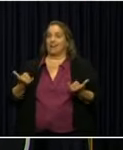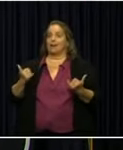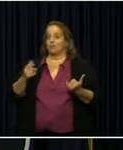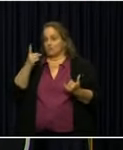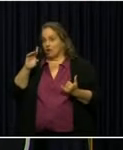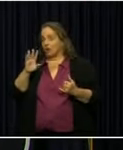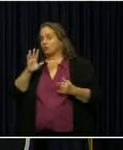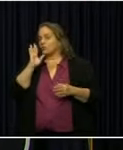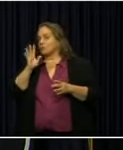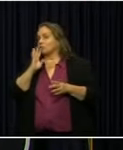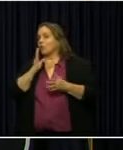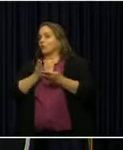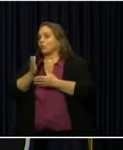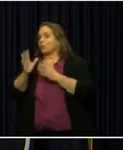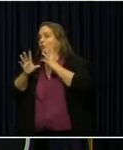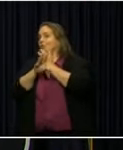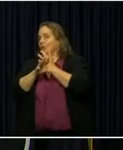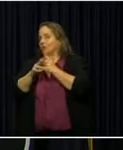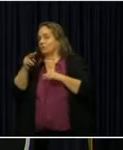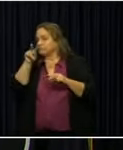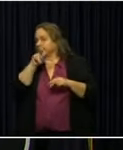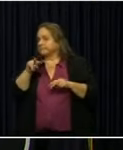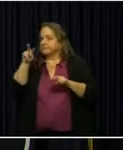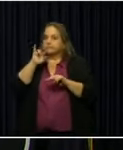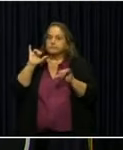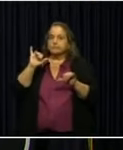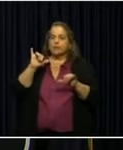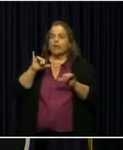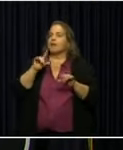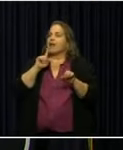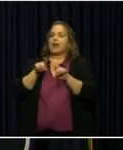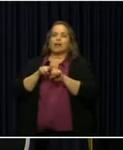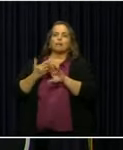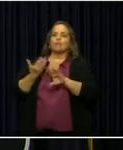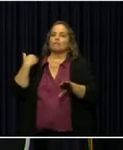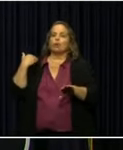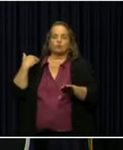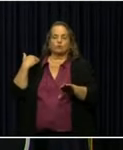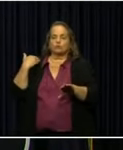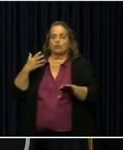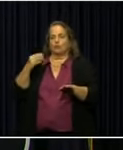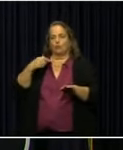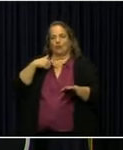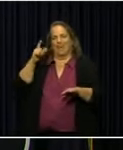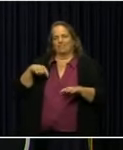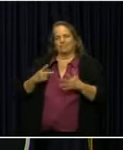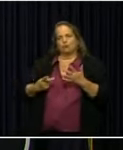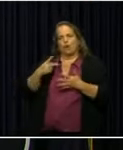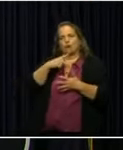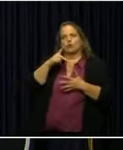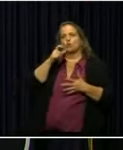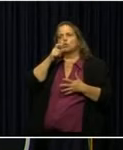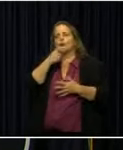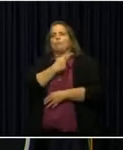THERE MAY BE A GROUP -- I MEAN, THERE ARE SEVEN DIFFERENT